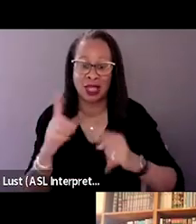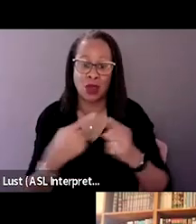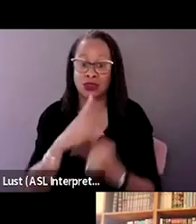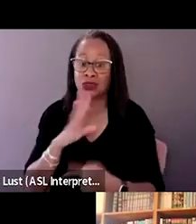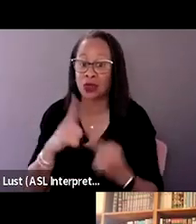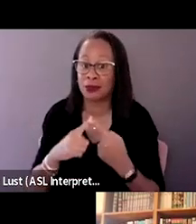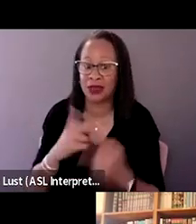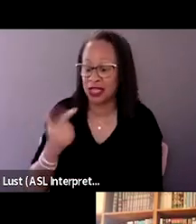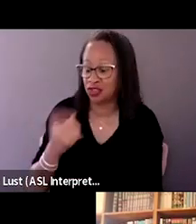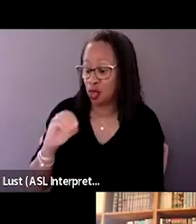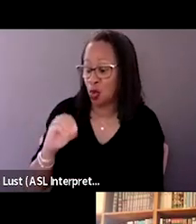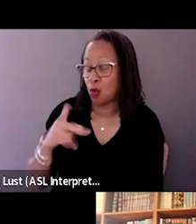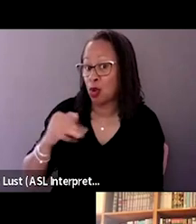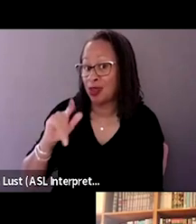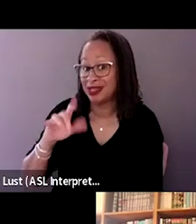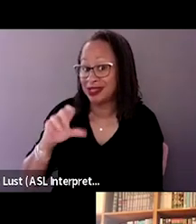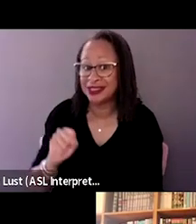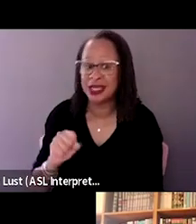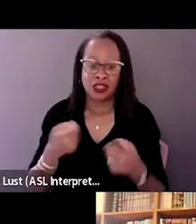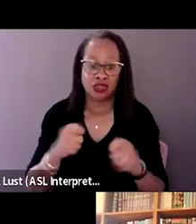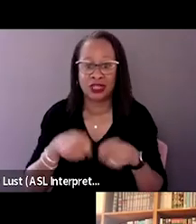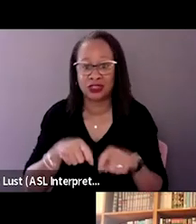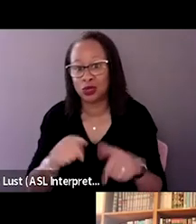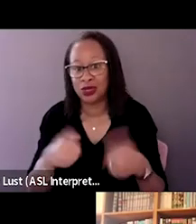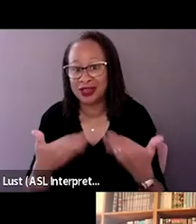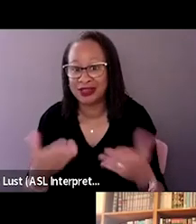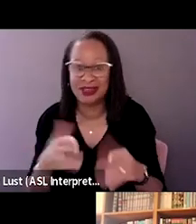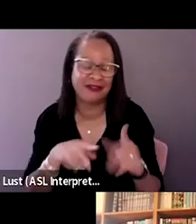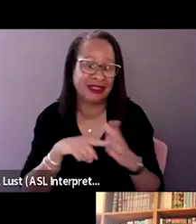geopolitics, trying to give keys about what is happening